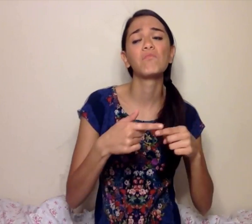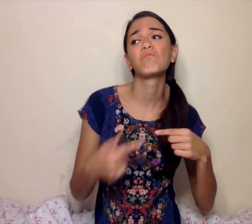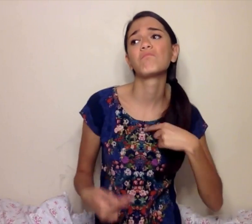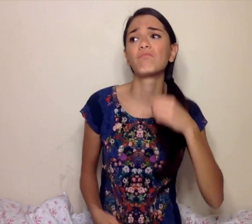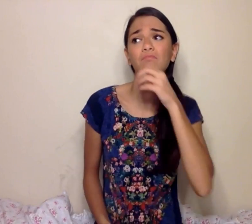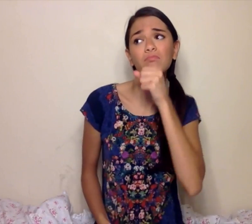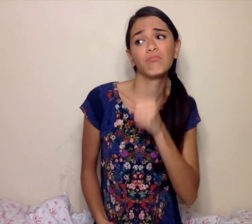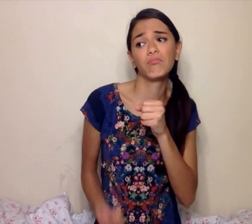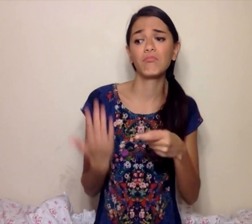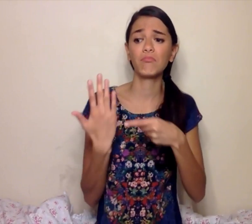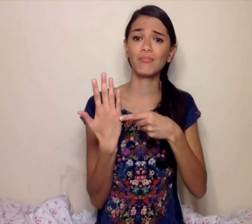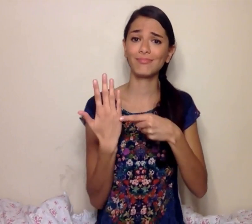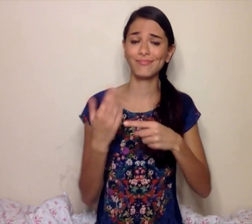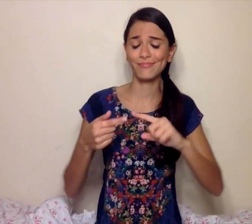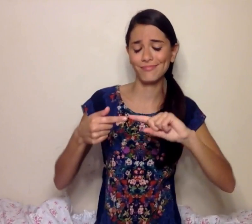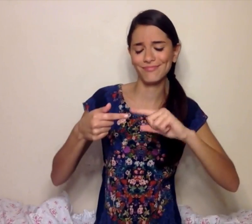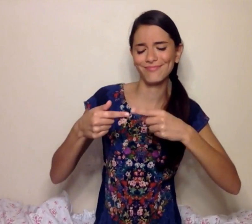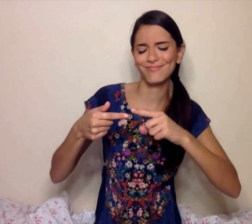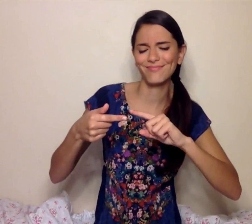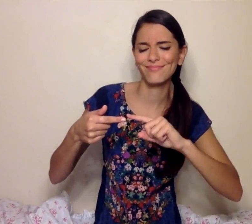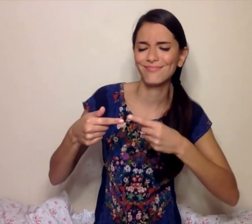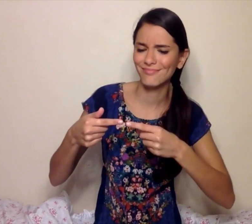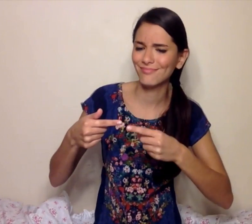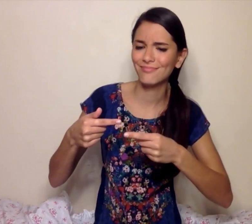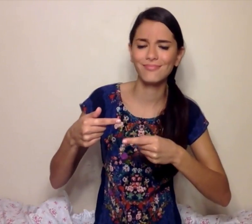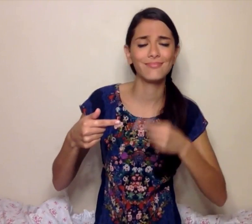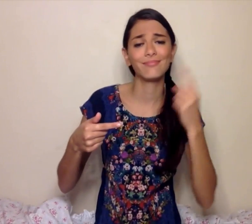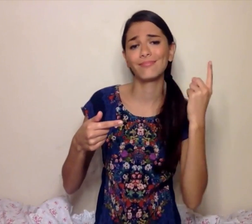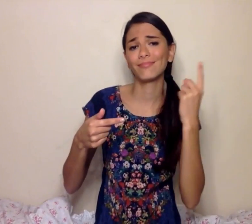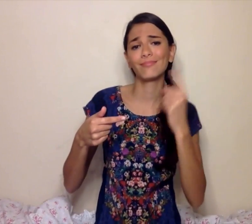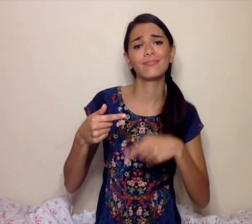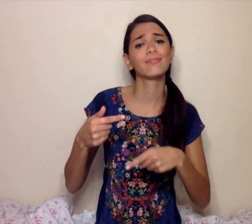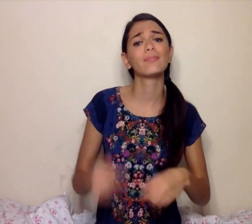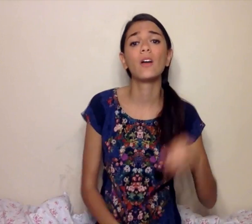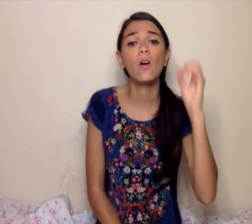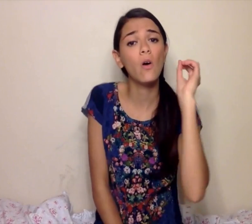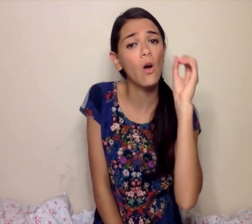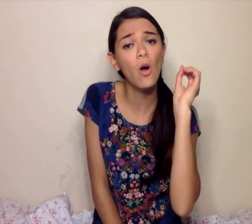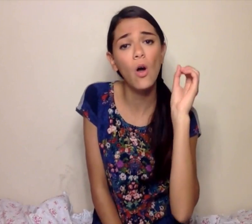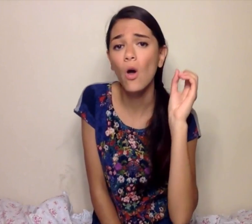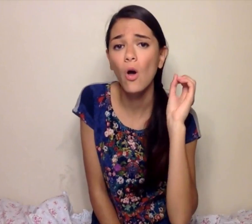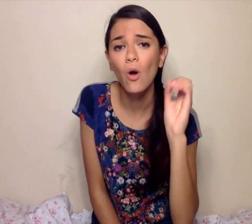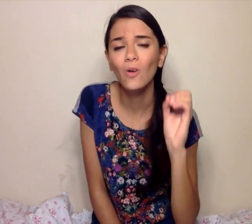When my hands don't play the strings the same way (Ohhh)